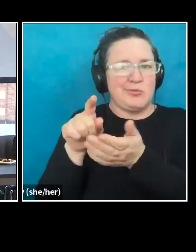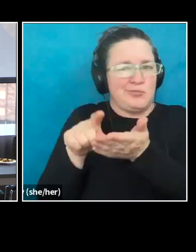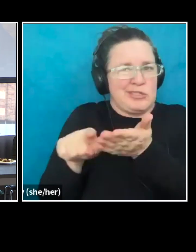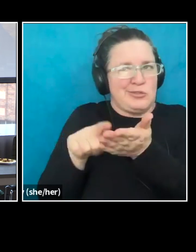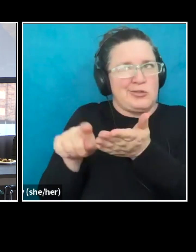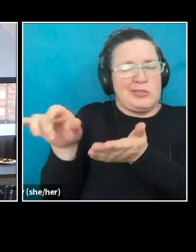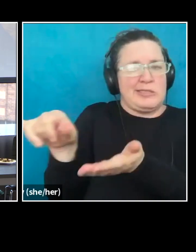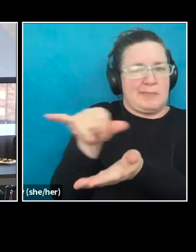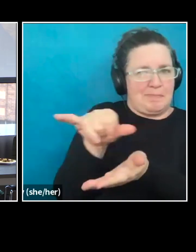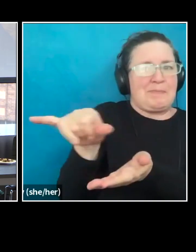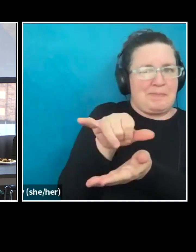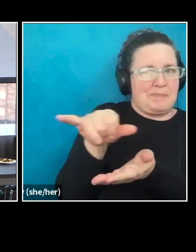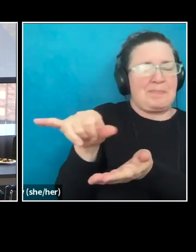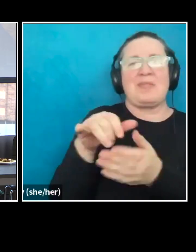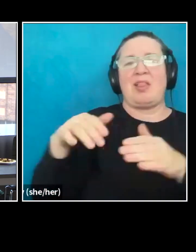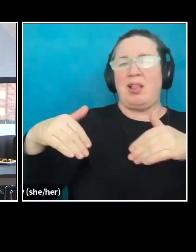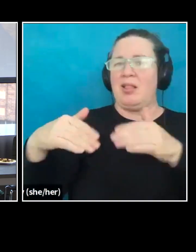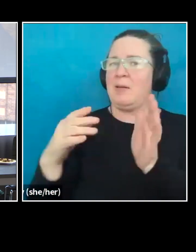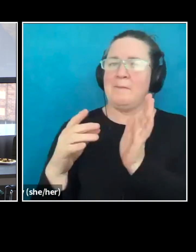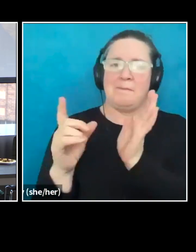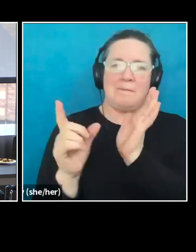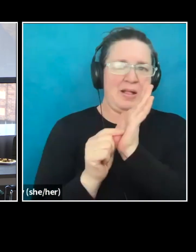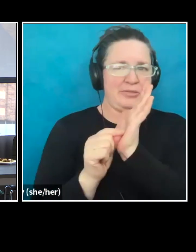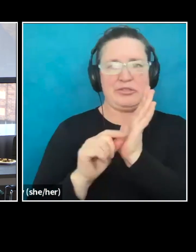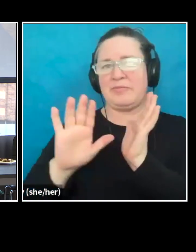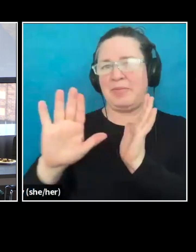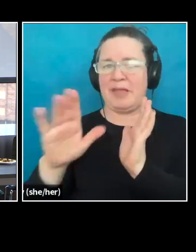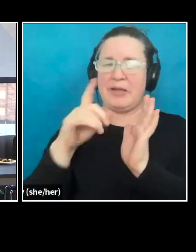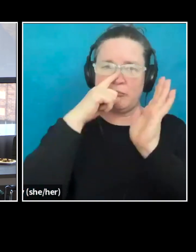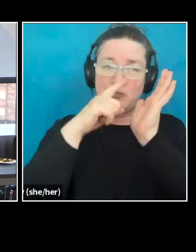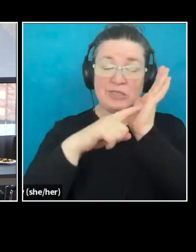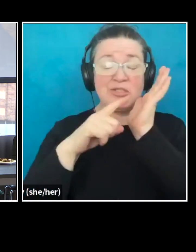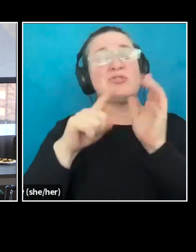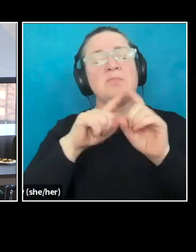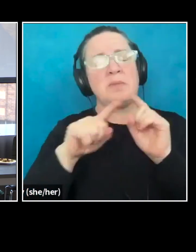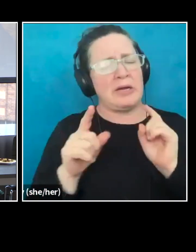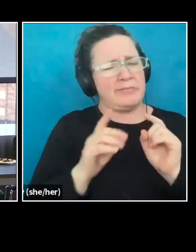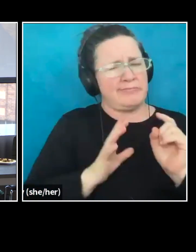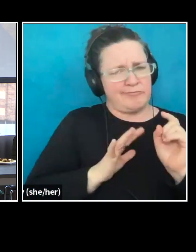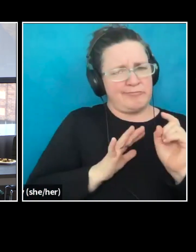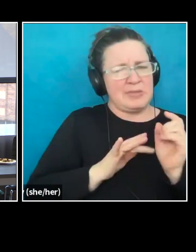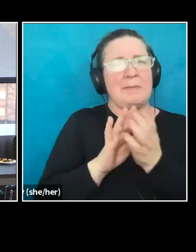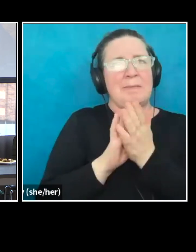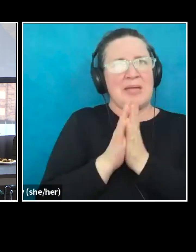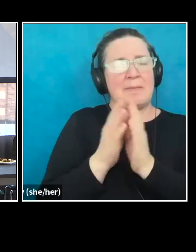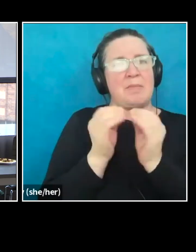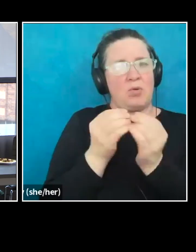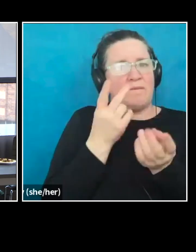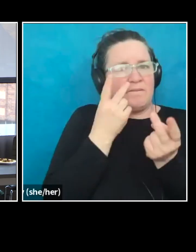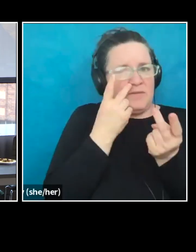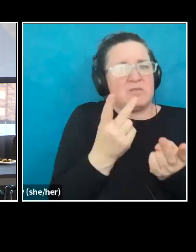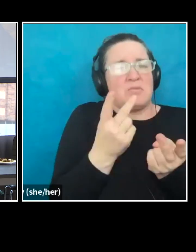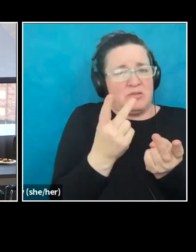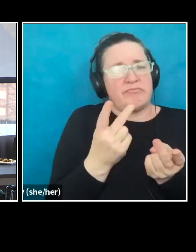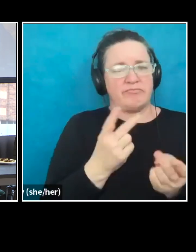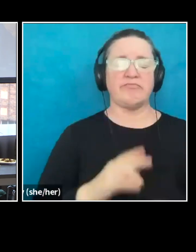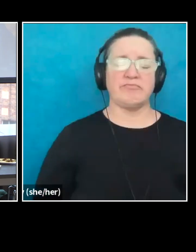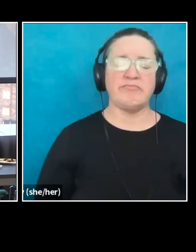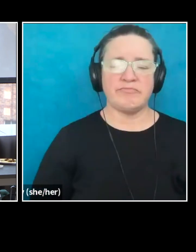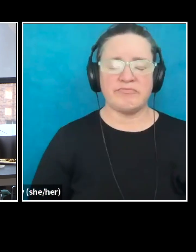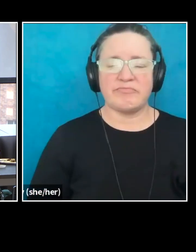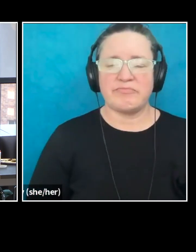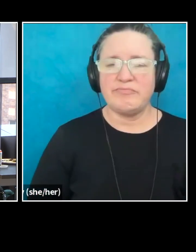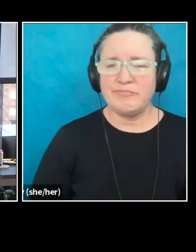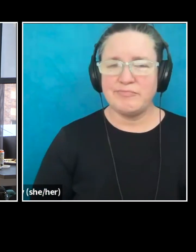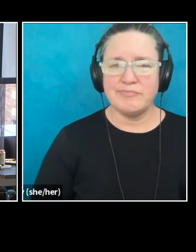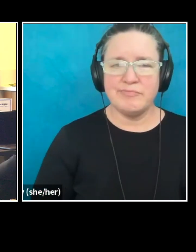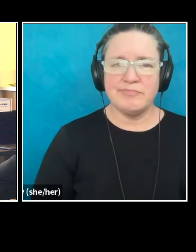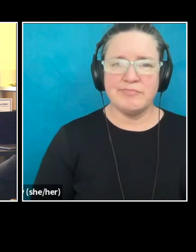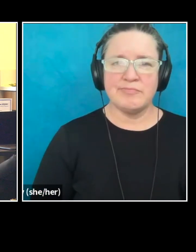so that's cool. Um that's that's really exciting to see that that become more visible. Yeah, I have